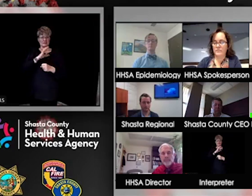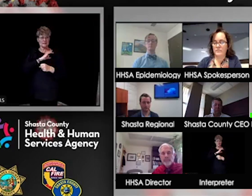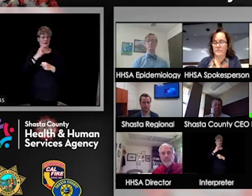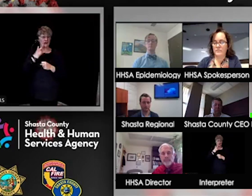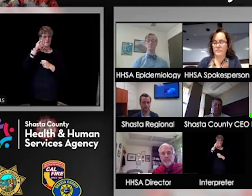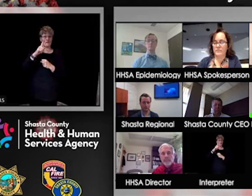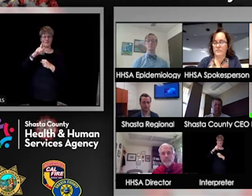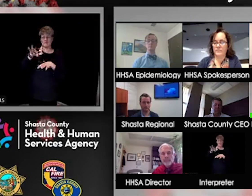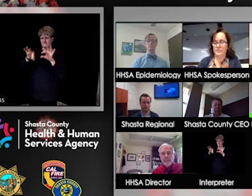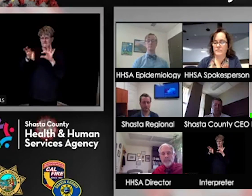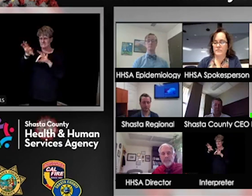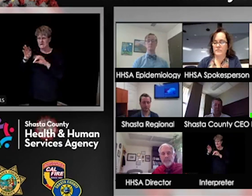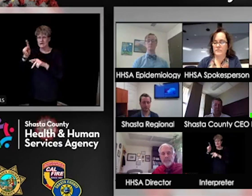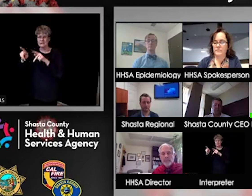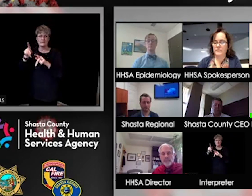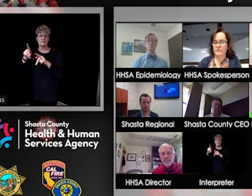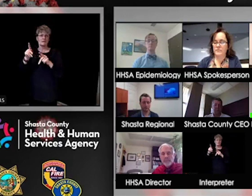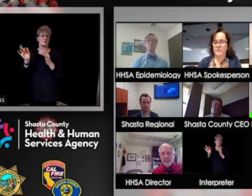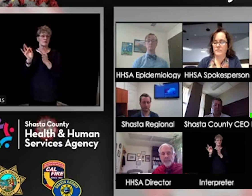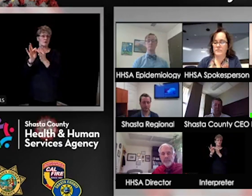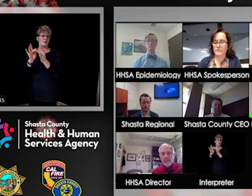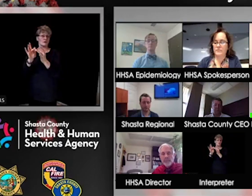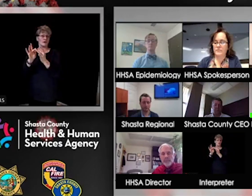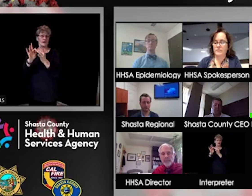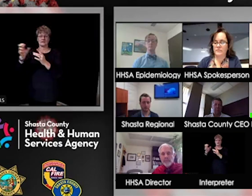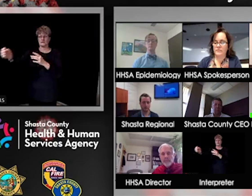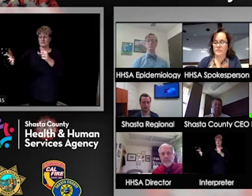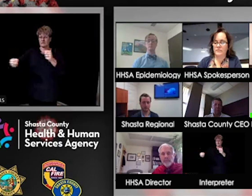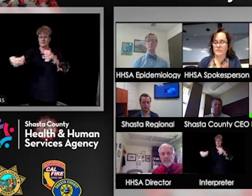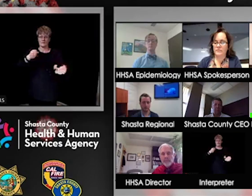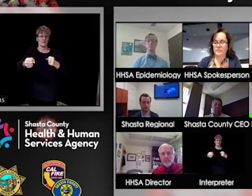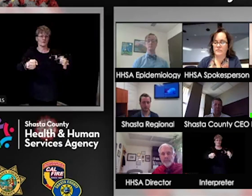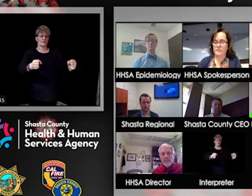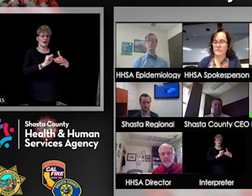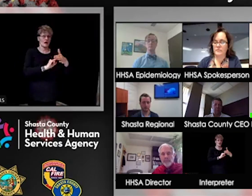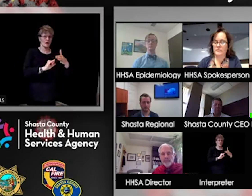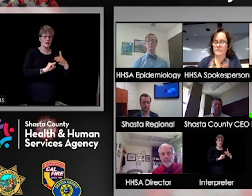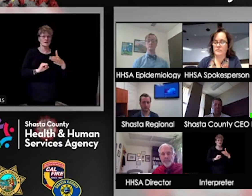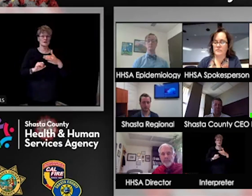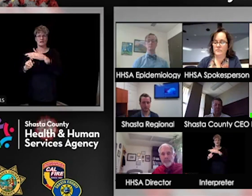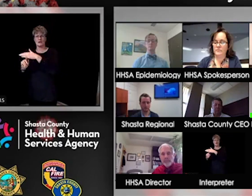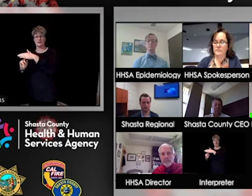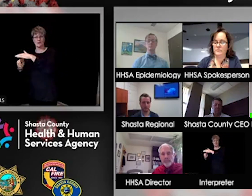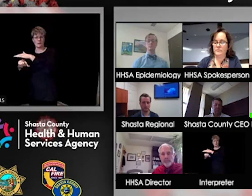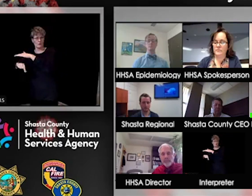and monitor those contacts for 14 days for symptoms and arrange for testing should symptoms